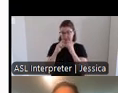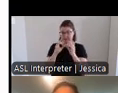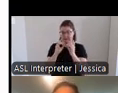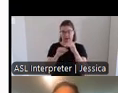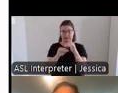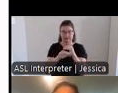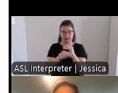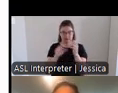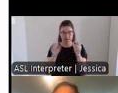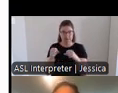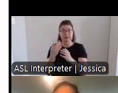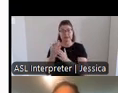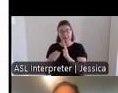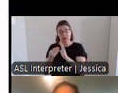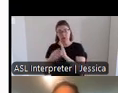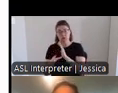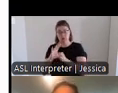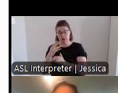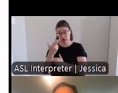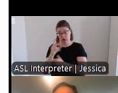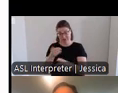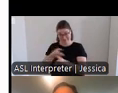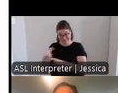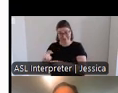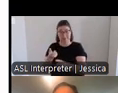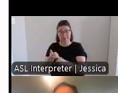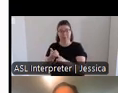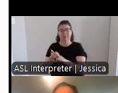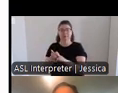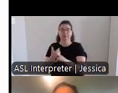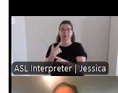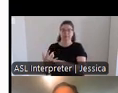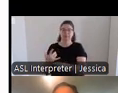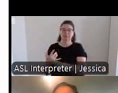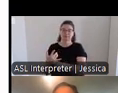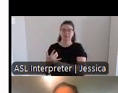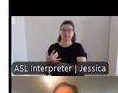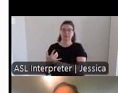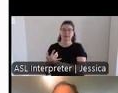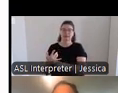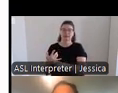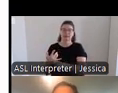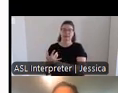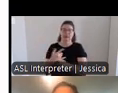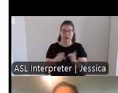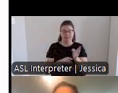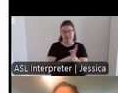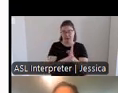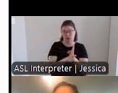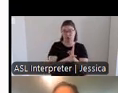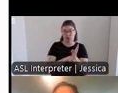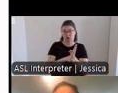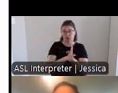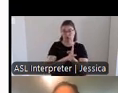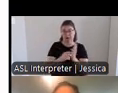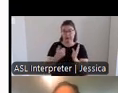Some of the students who are CHID majors are, I've often found that they are, um, we have a minor at the University of Washington in disability studies,